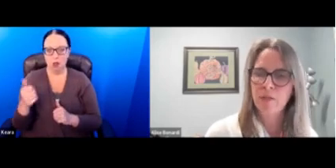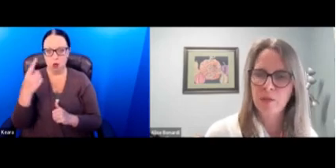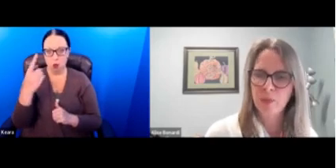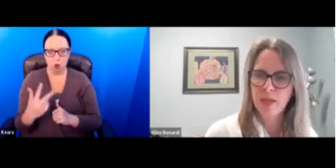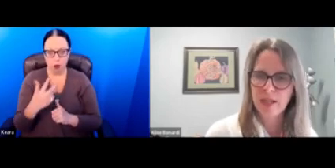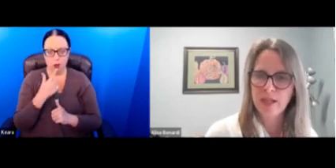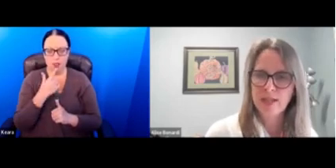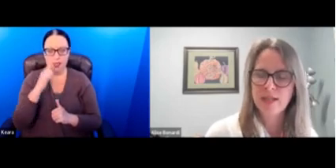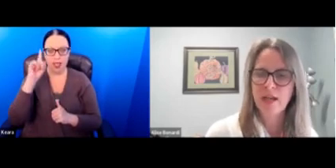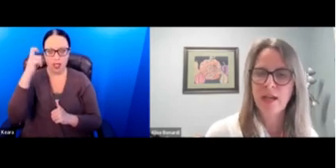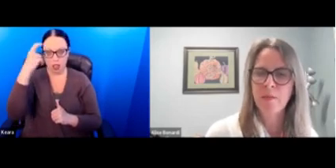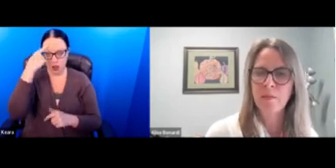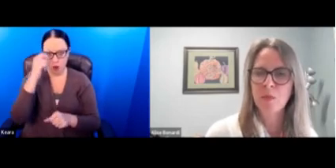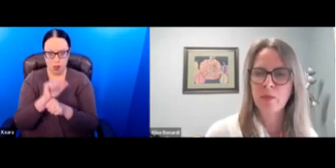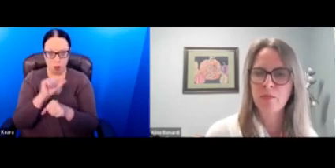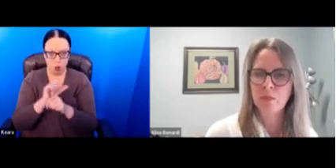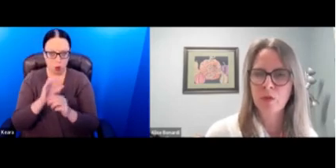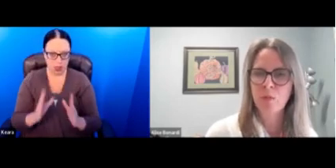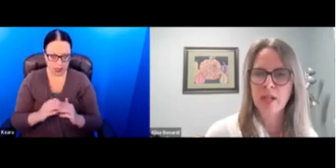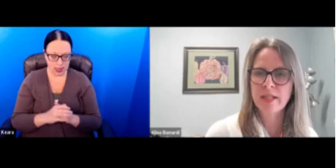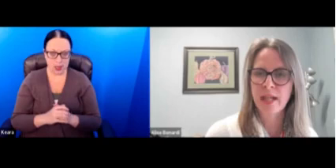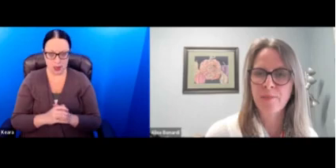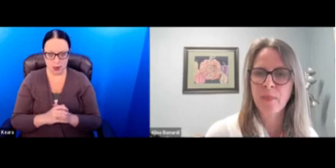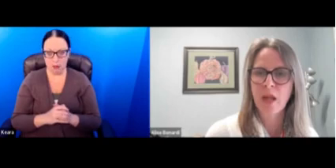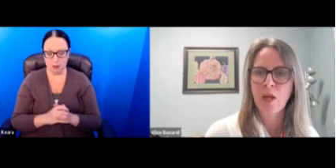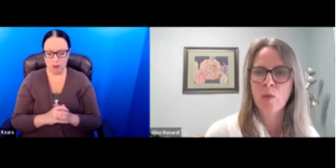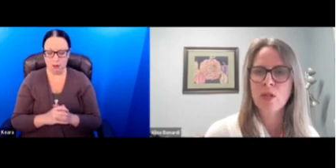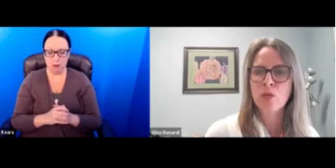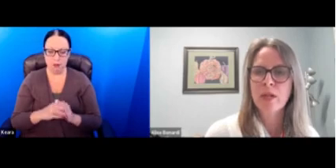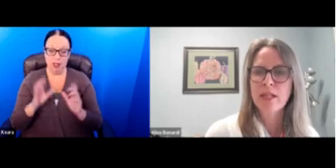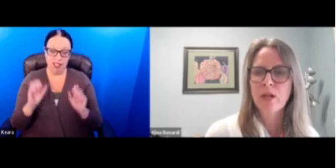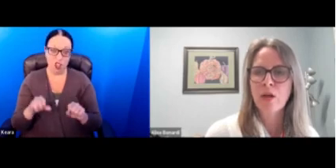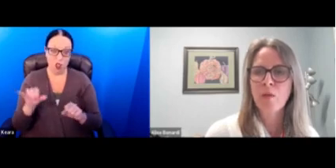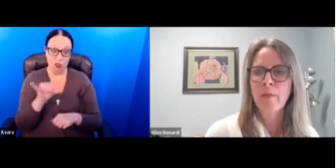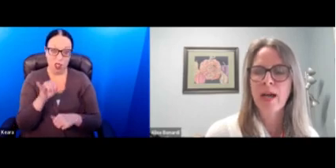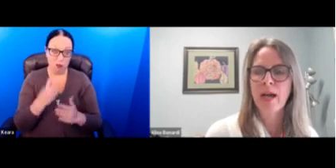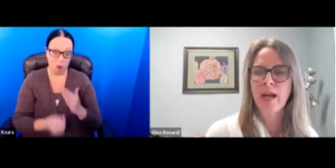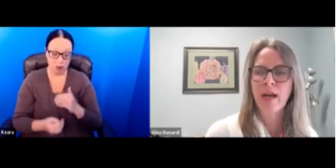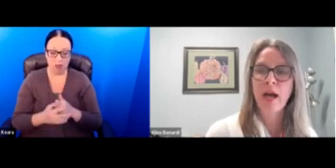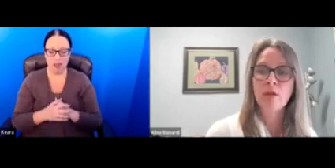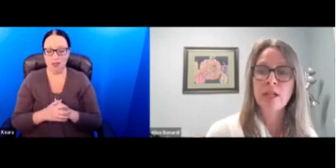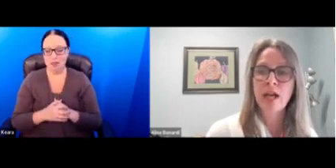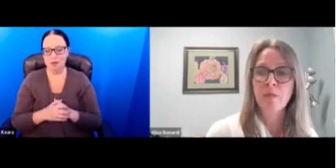government employees could be couldn't be one of the same. We're enjoined here by 109